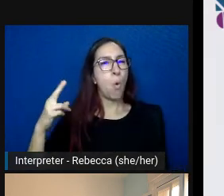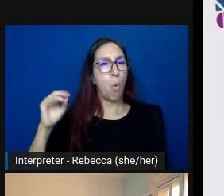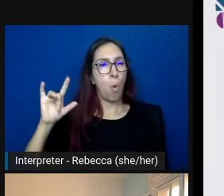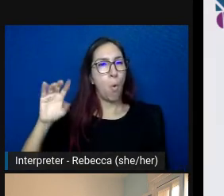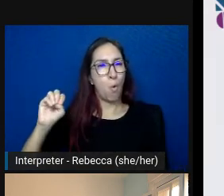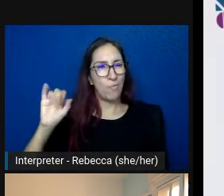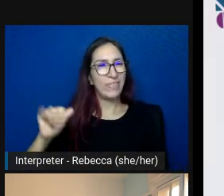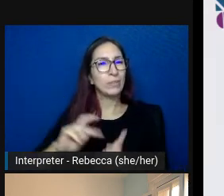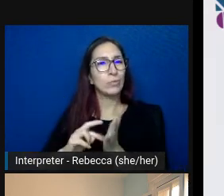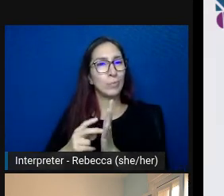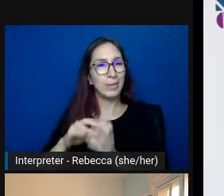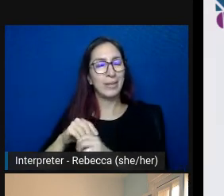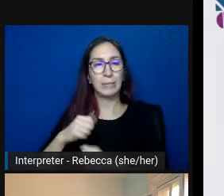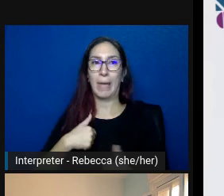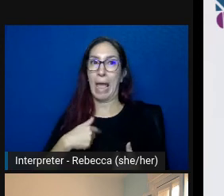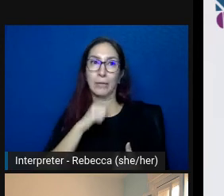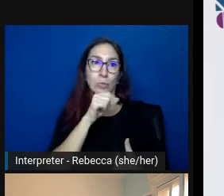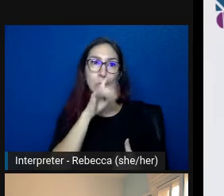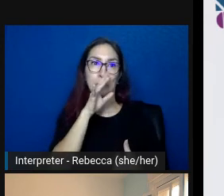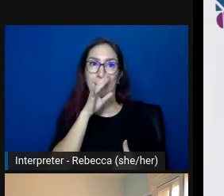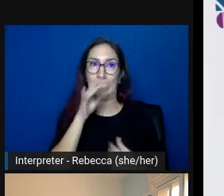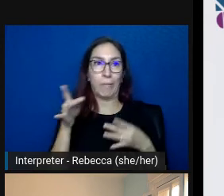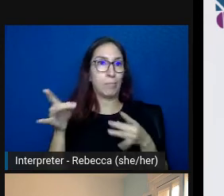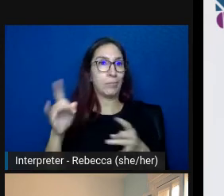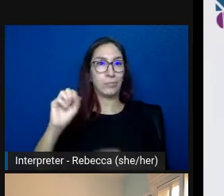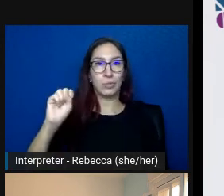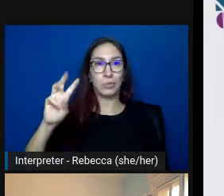I do not speak Swahili, so I cannot tell you for sure.